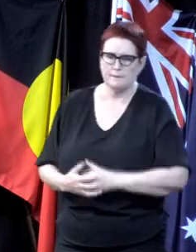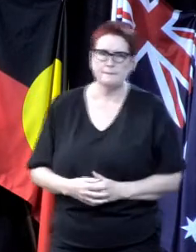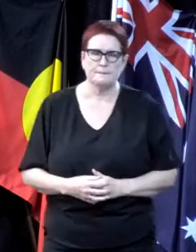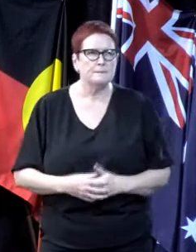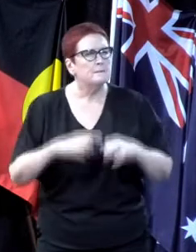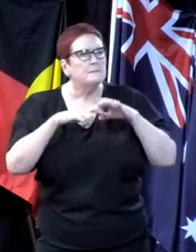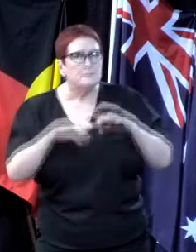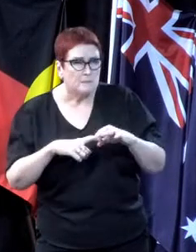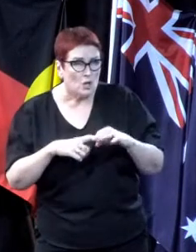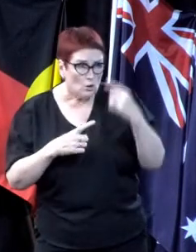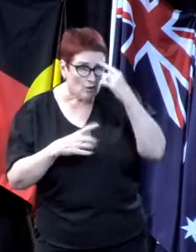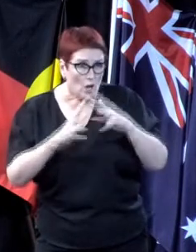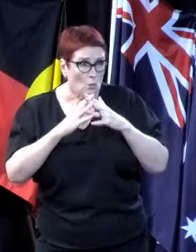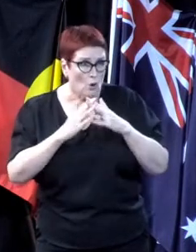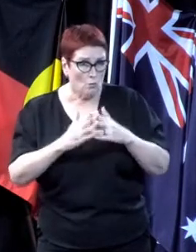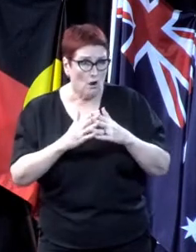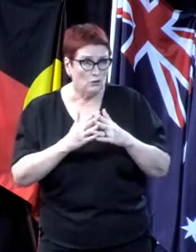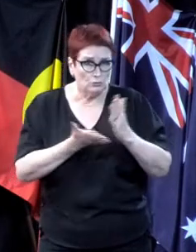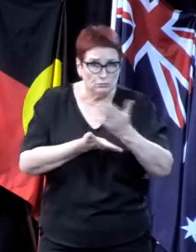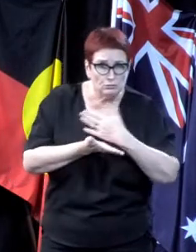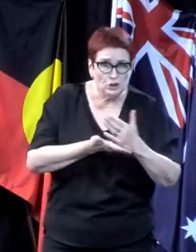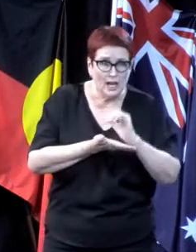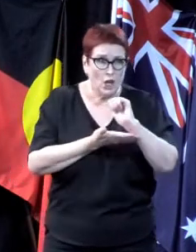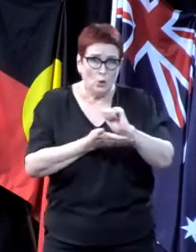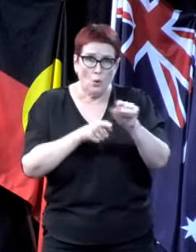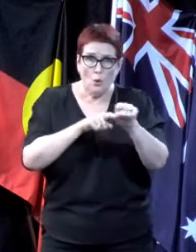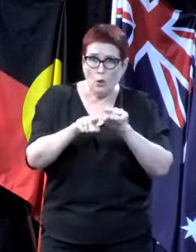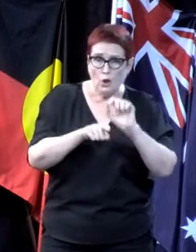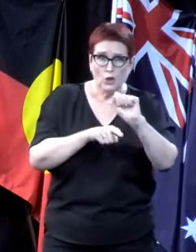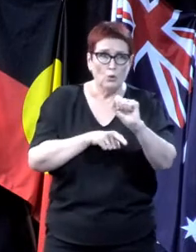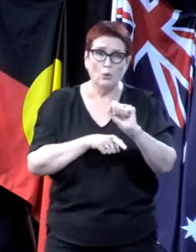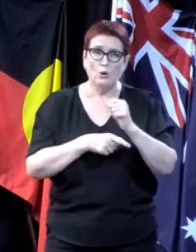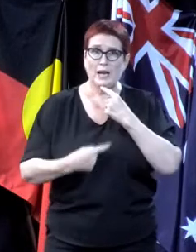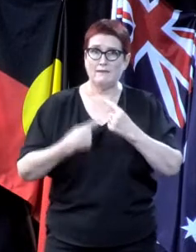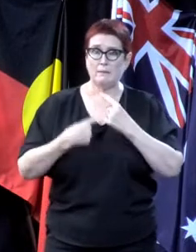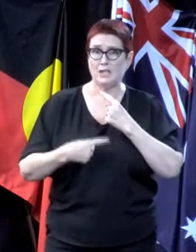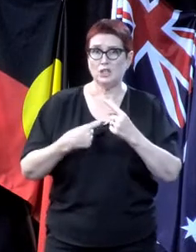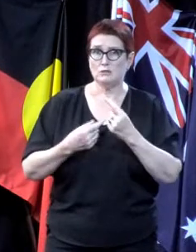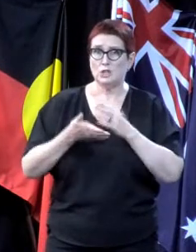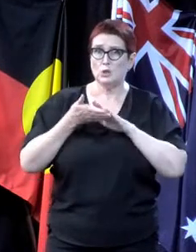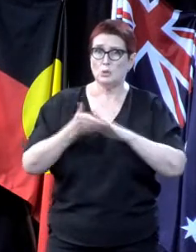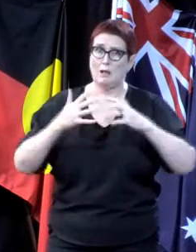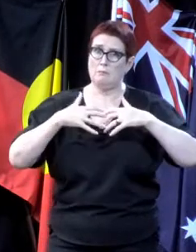information sharing with respect to implementation of the inclusiveness policy within Queensland?